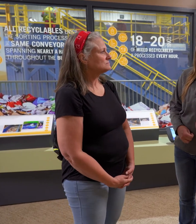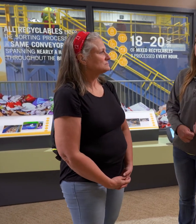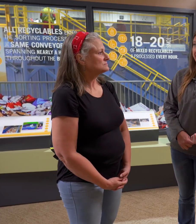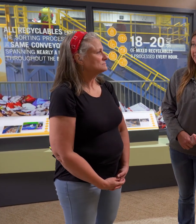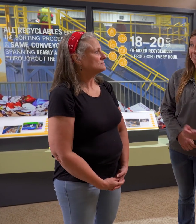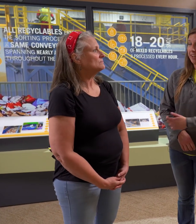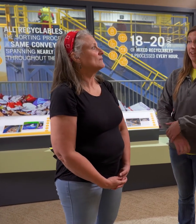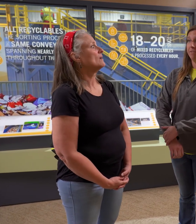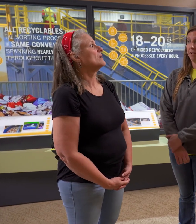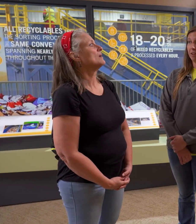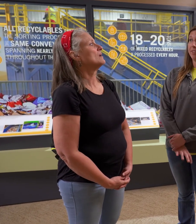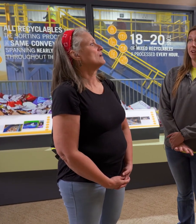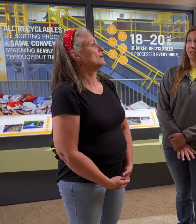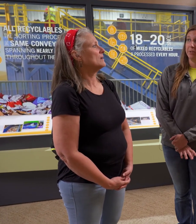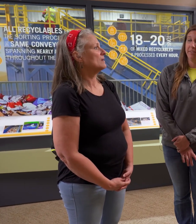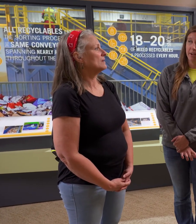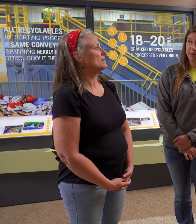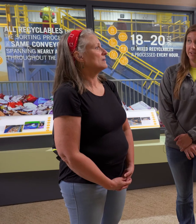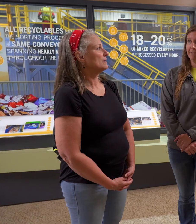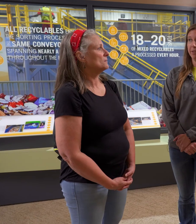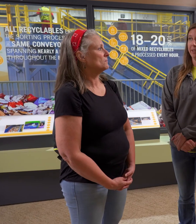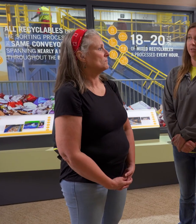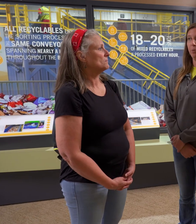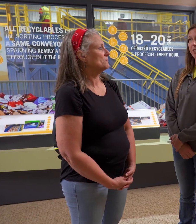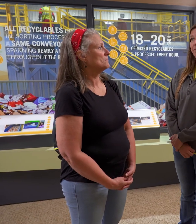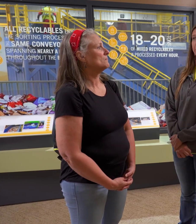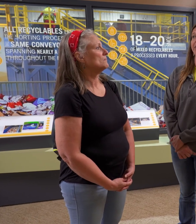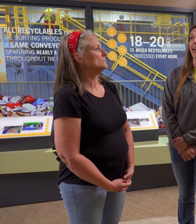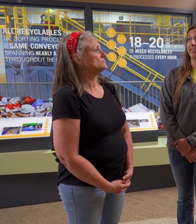it breaks and falls onto a separate conveyor belt, only for glass.